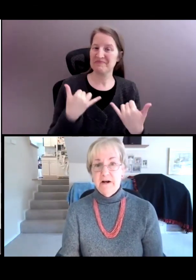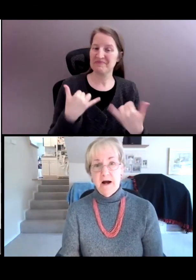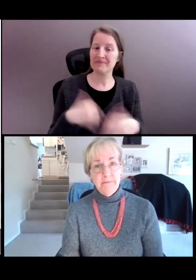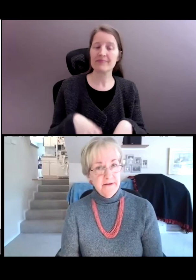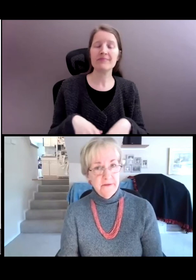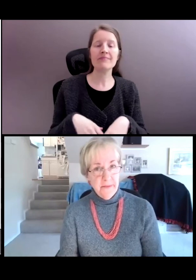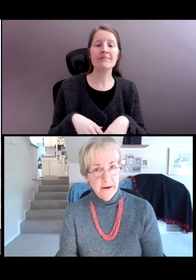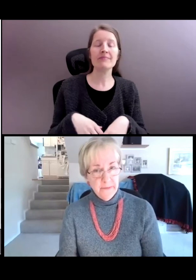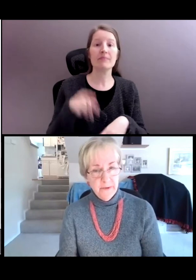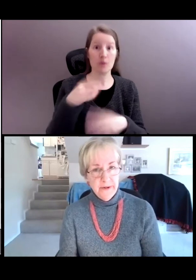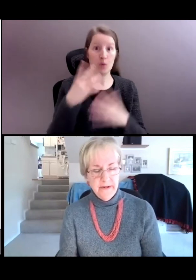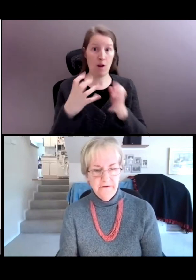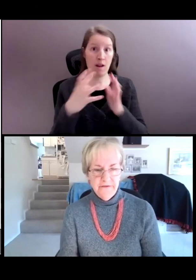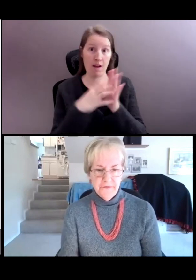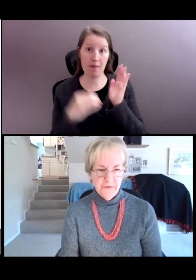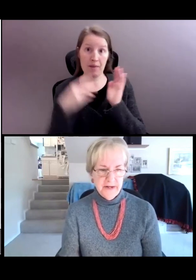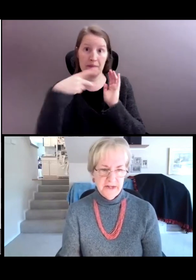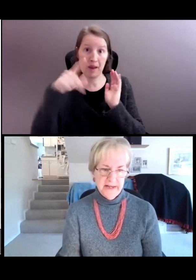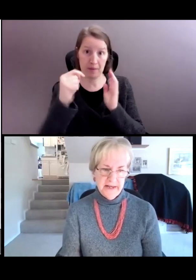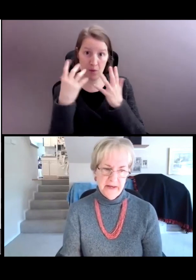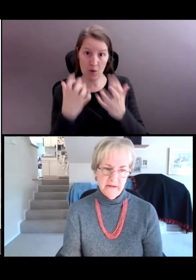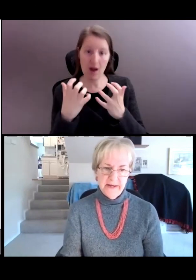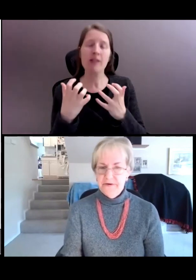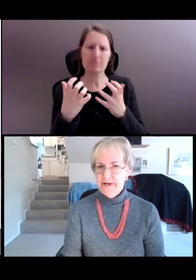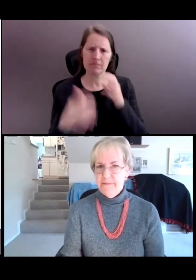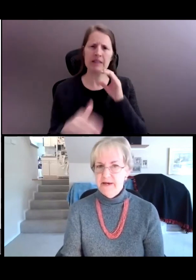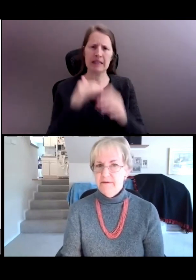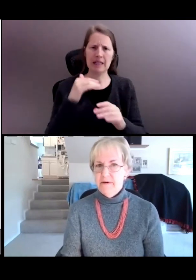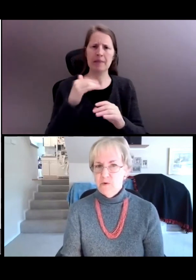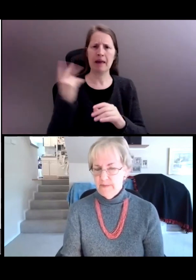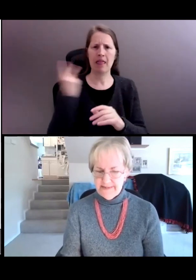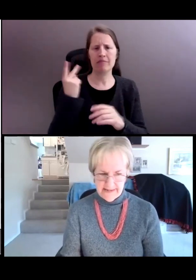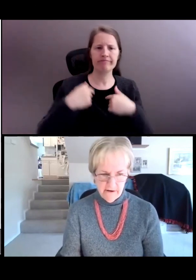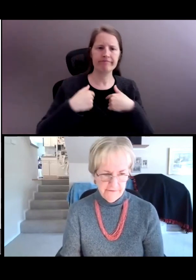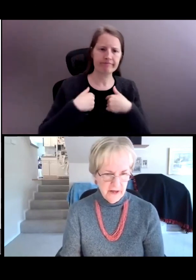a copy of the PowerPoint feel free to E-mail Debbie or myself